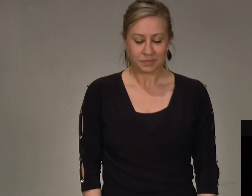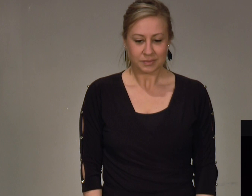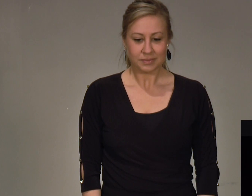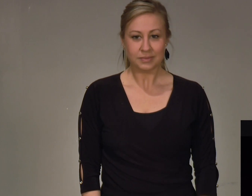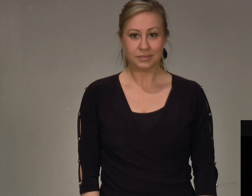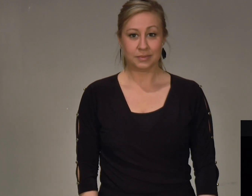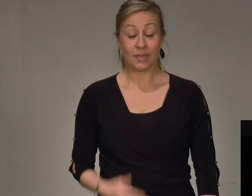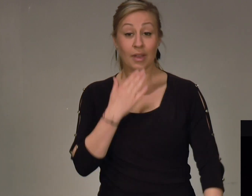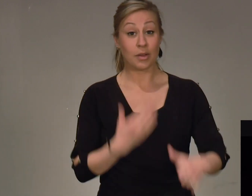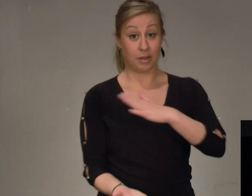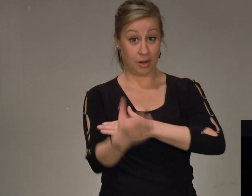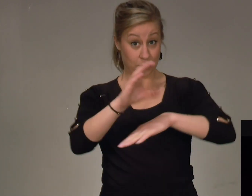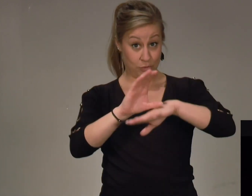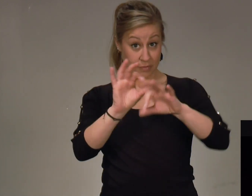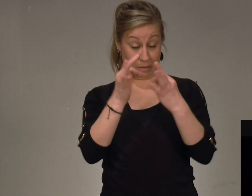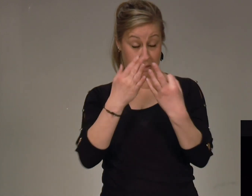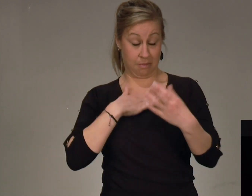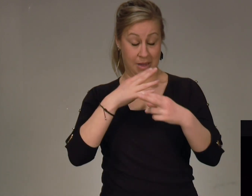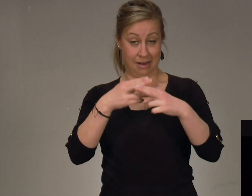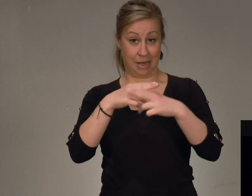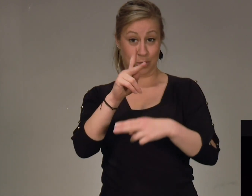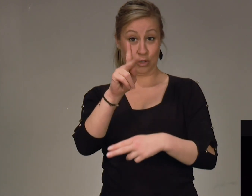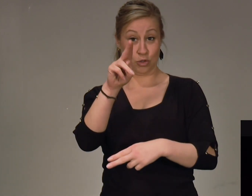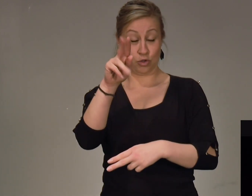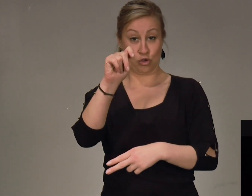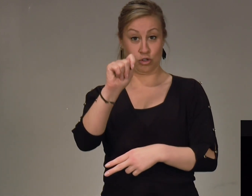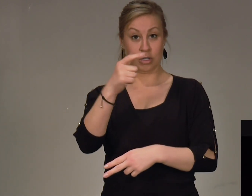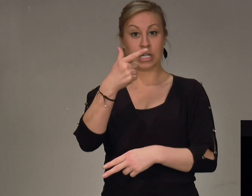Good morning, Church Family. My name is Kurt Gloucester and I have the privilege